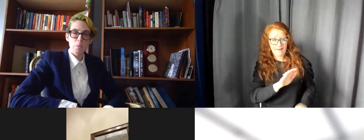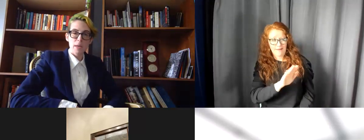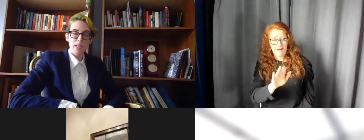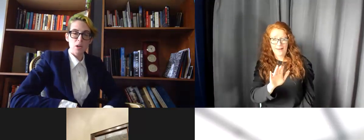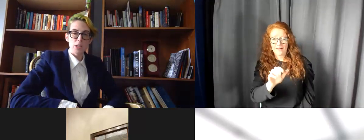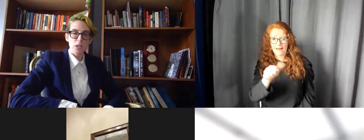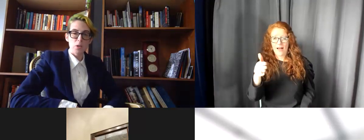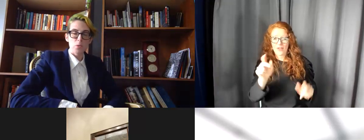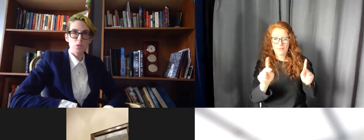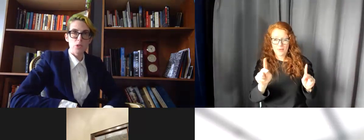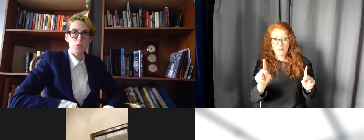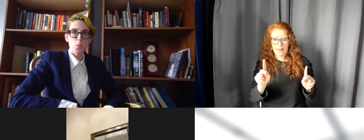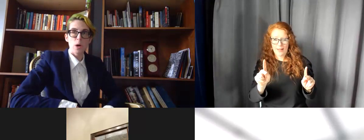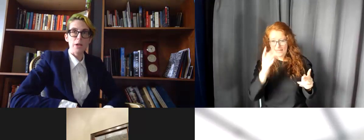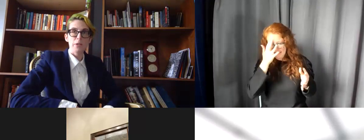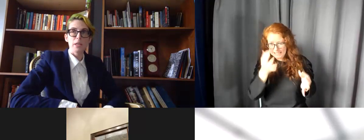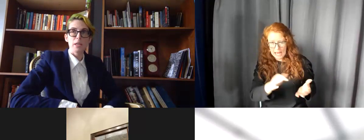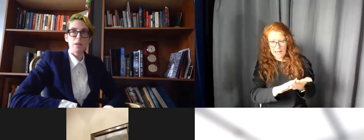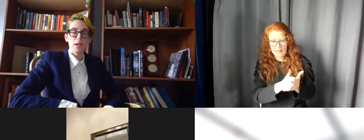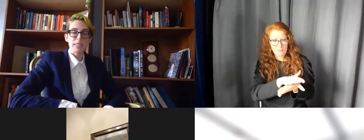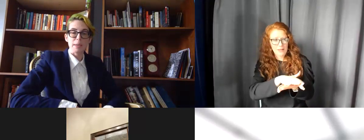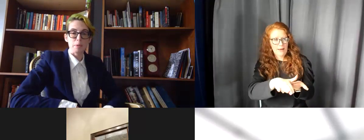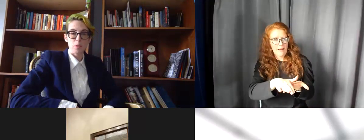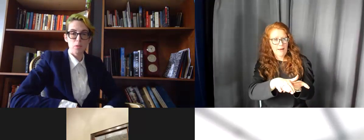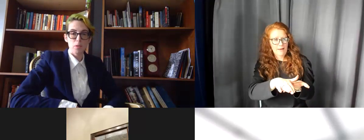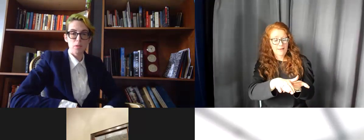Farrah Garland: but it's also just wildly unacceptable